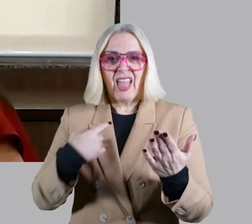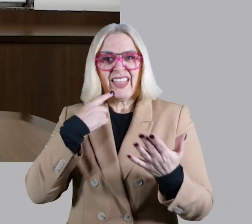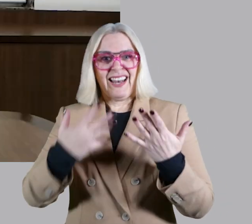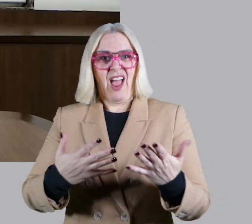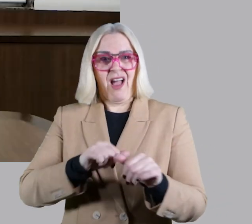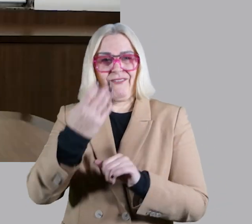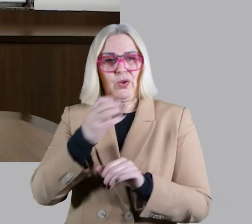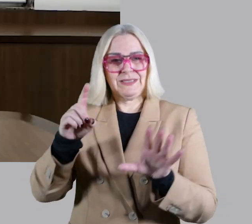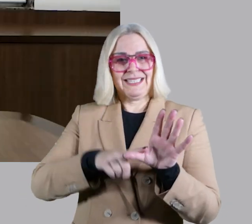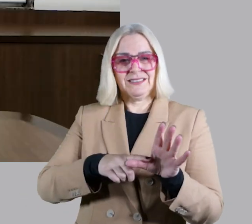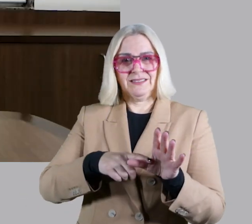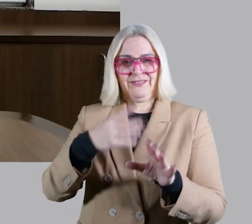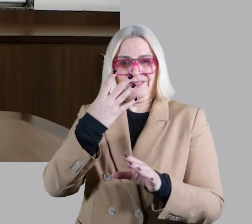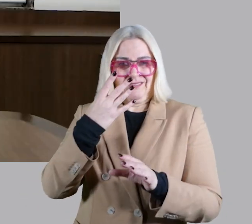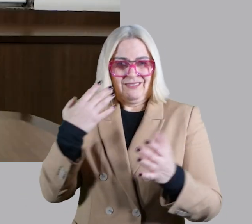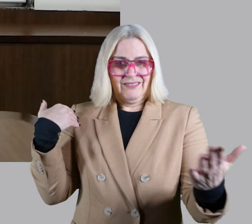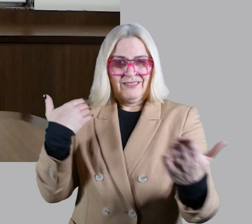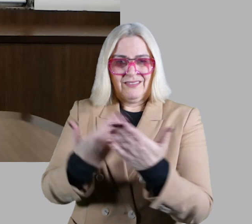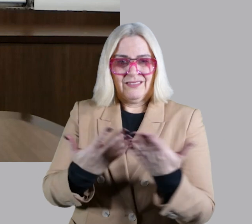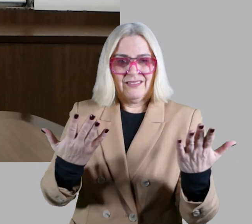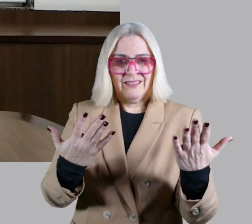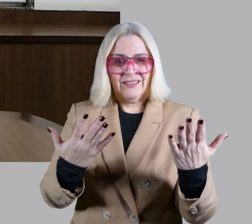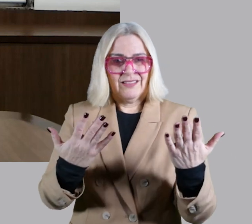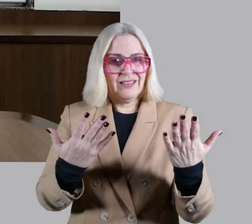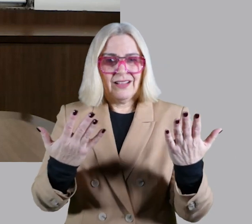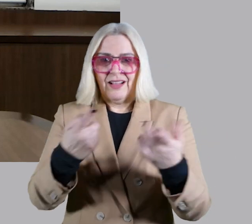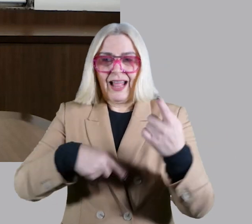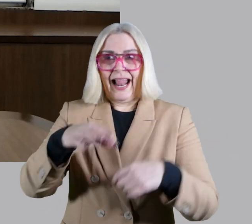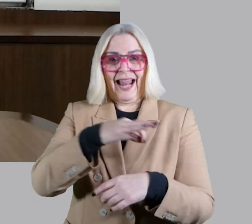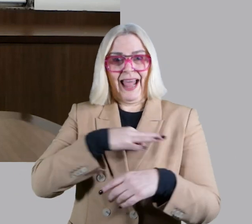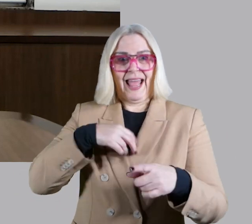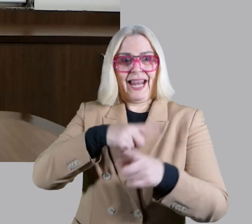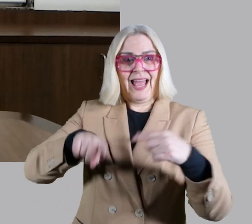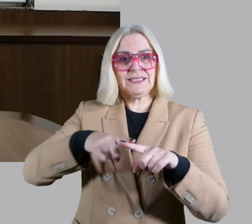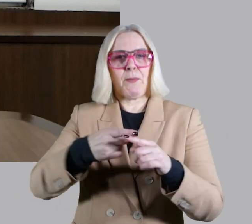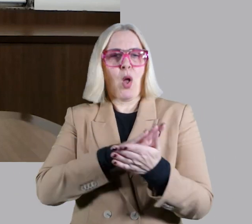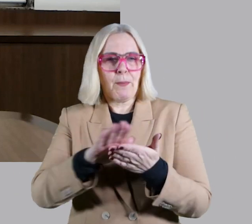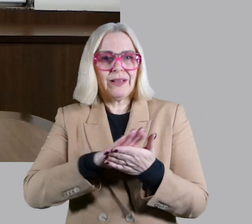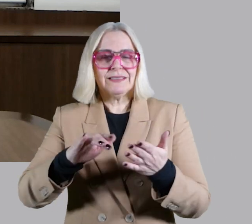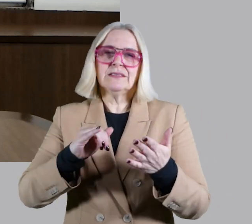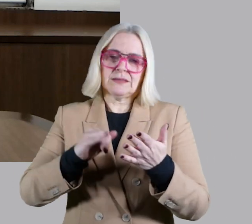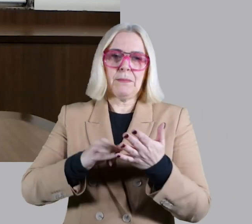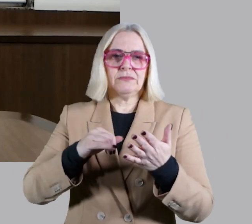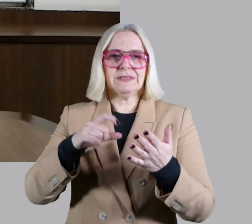I think today over 40 years, four decades, we have every possible thing in our clinic